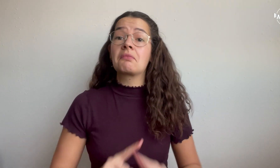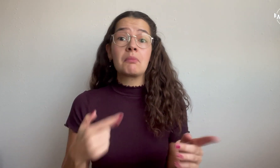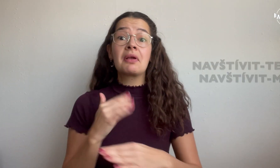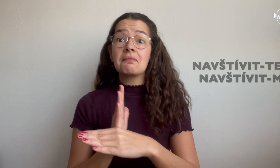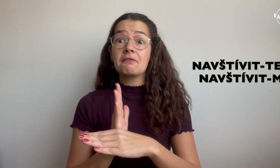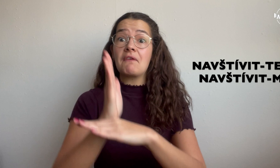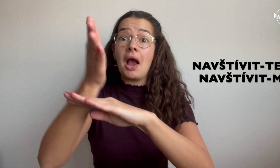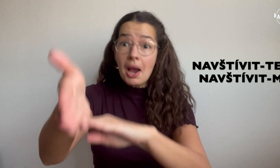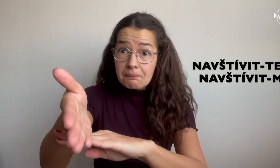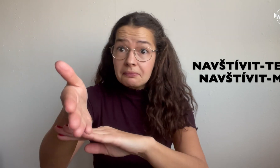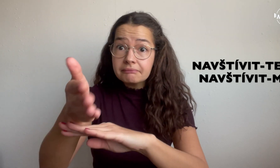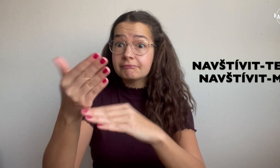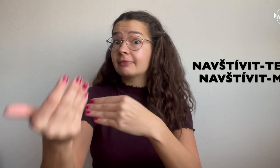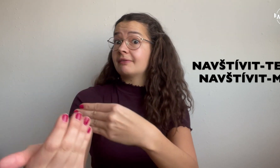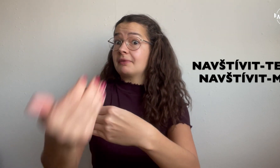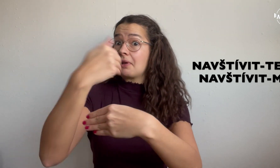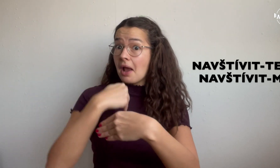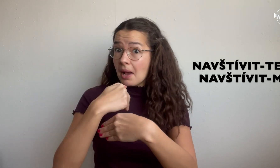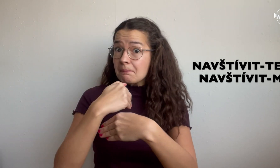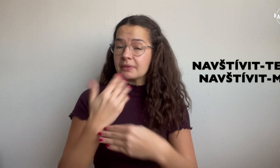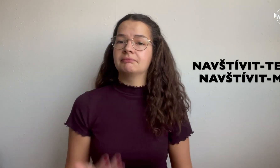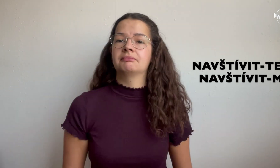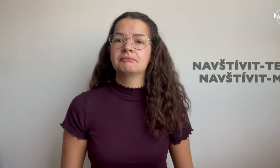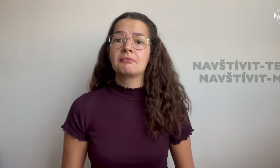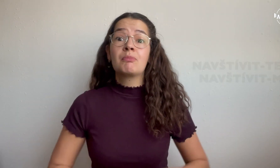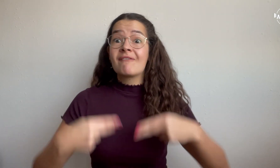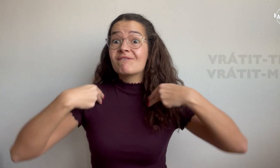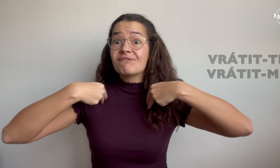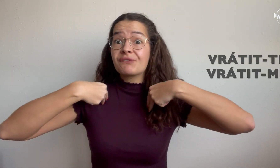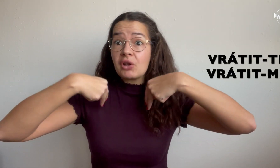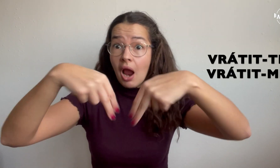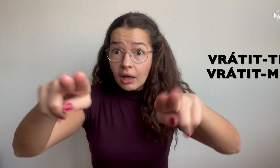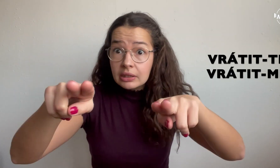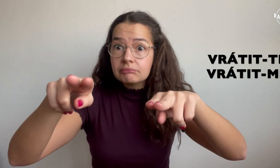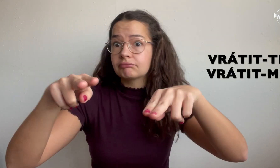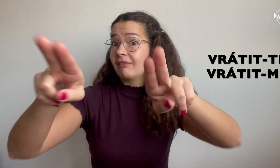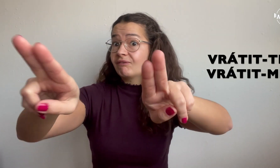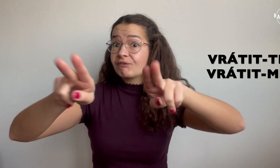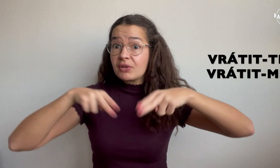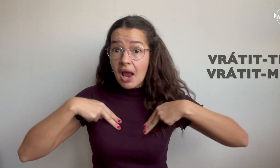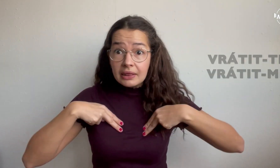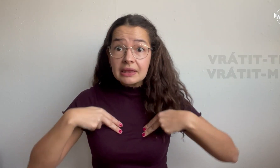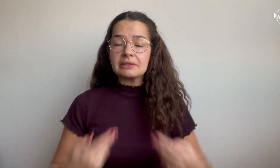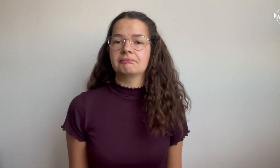There are other similar signs, for example VISIT YOU and VISIT ME, GIVE IT BACK TO YOU and GIVE IT BACK TO ME,